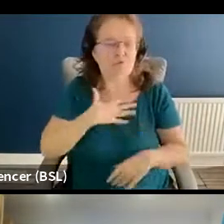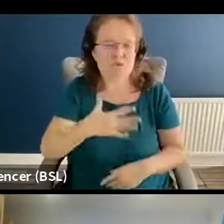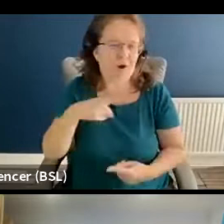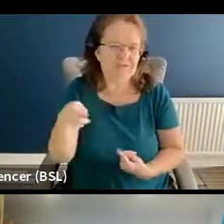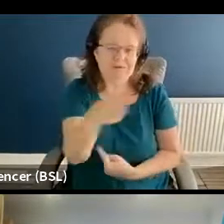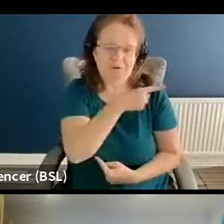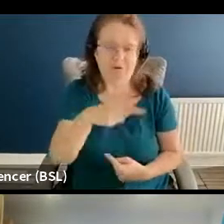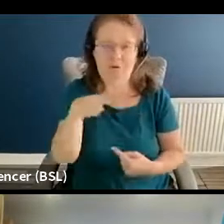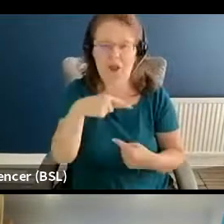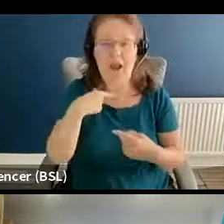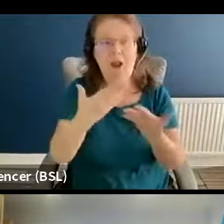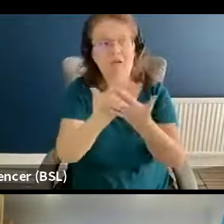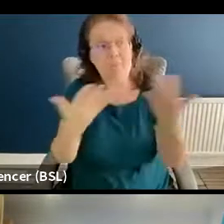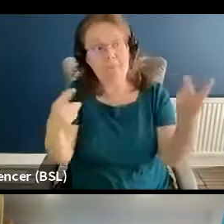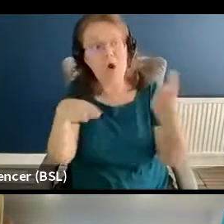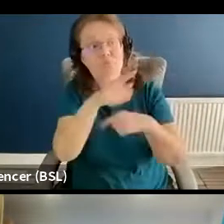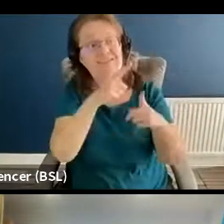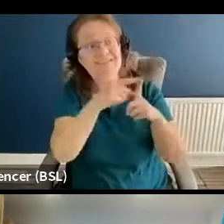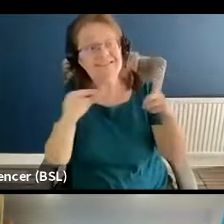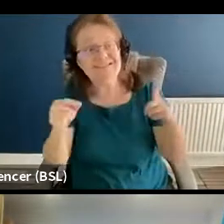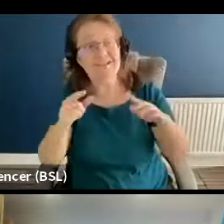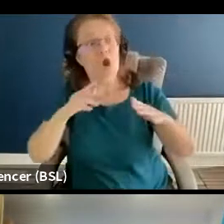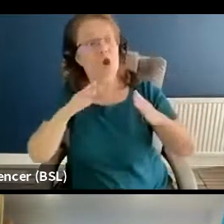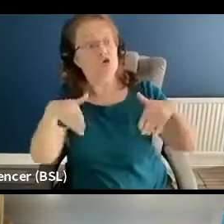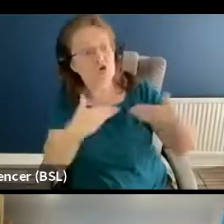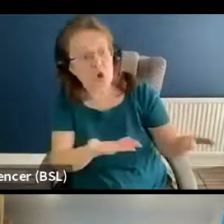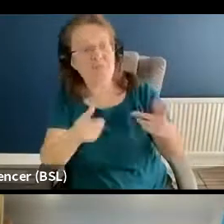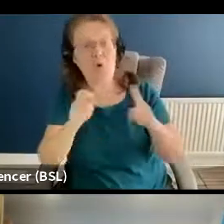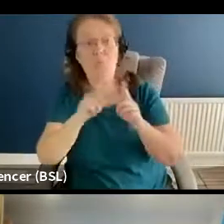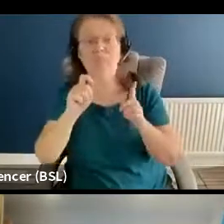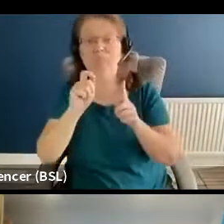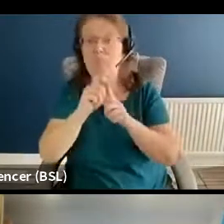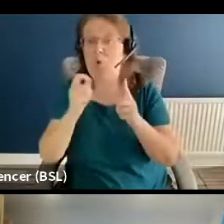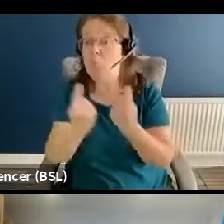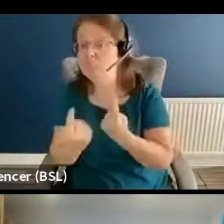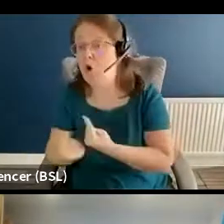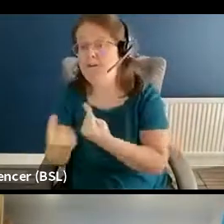a vast majority of digital service products today still fail basic accessibility requirements.